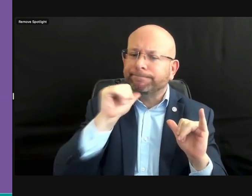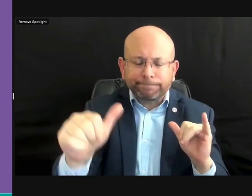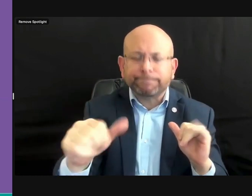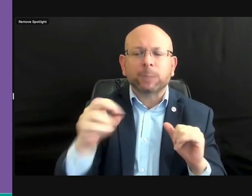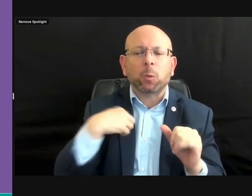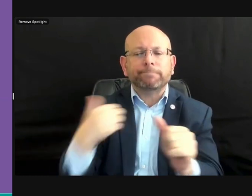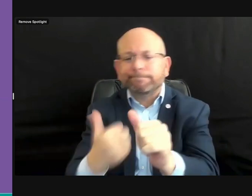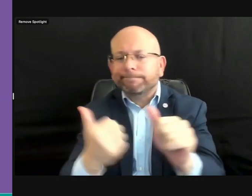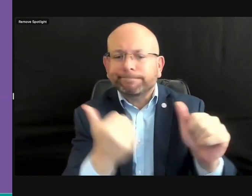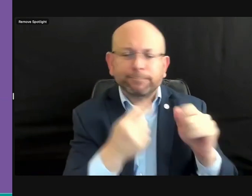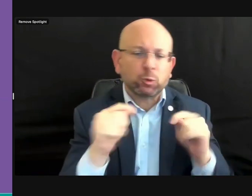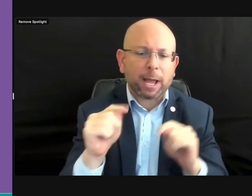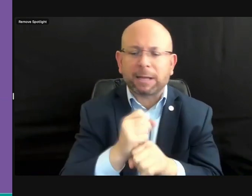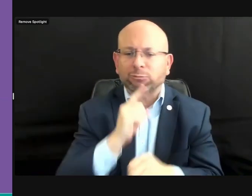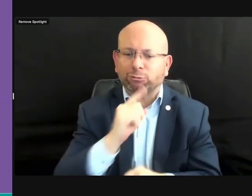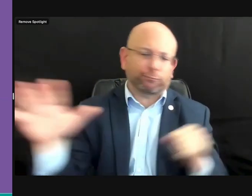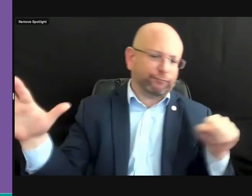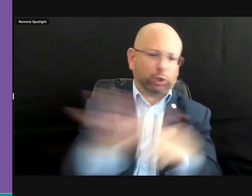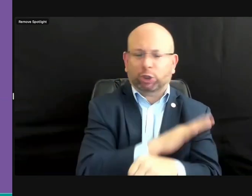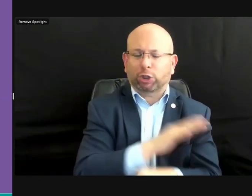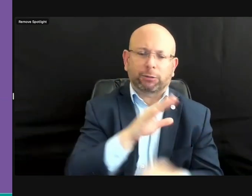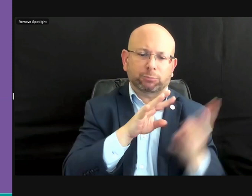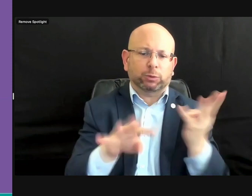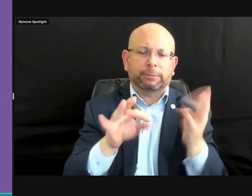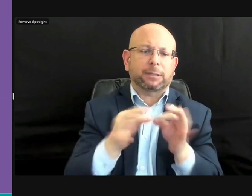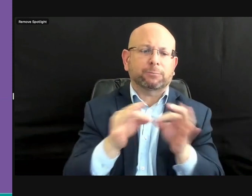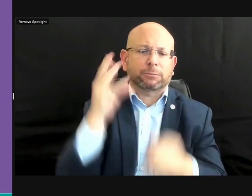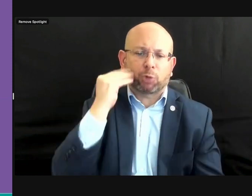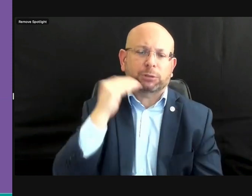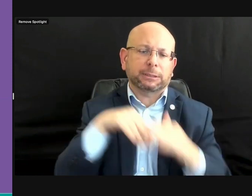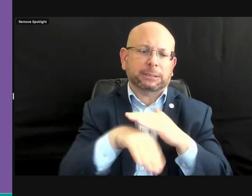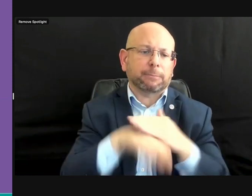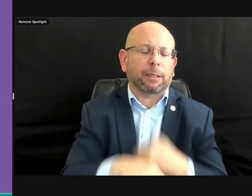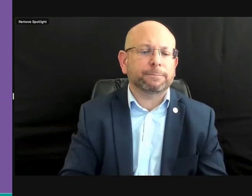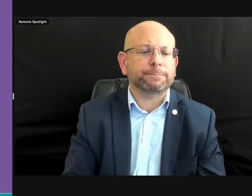But we chase them down to make sure that the entire streaming experience is accessible.